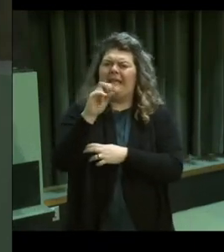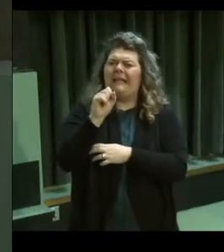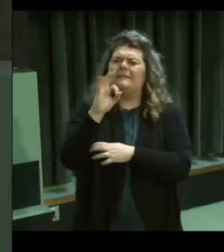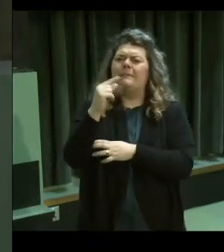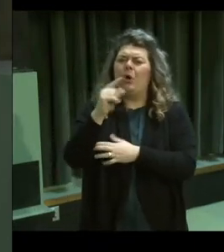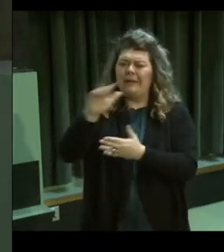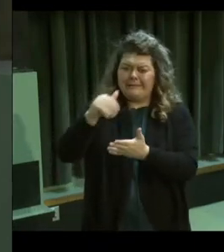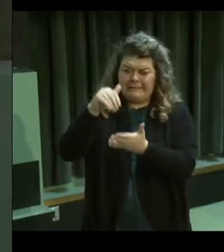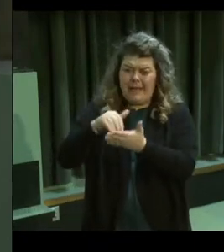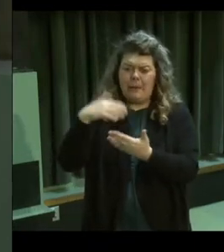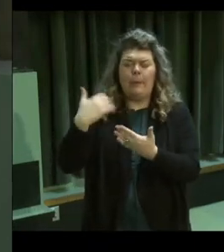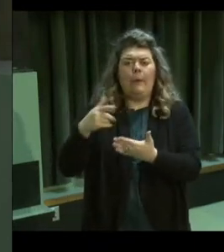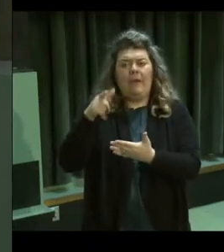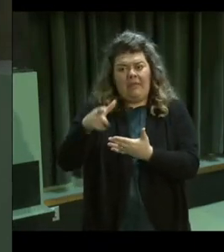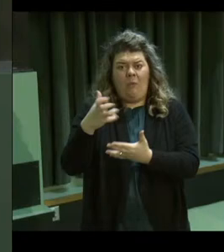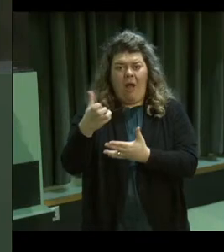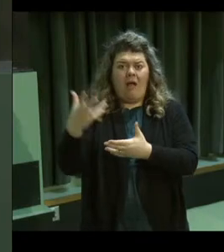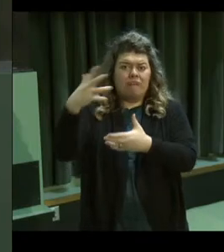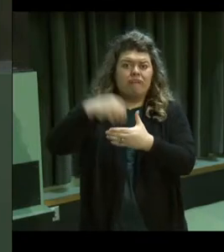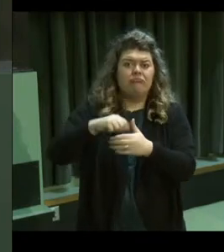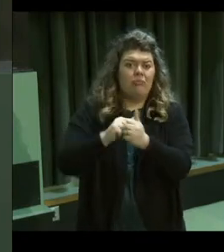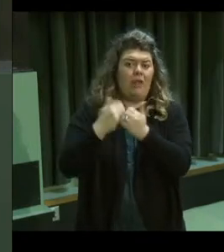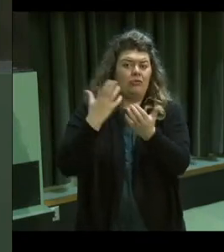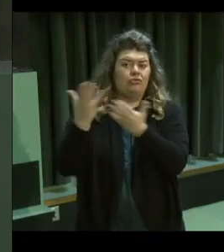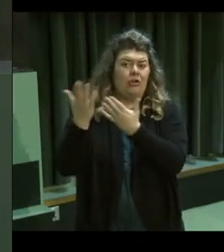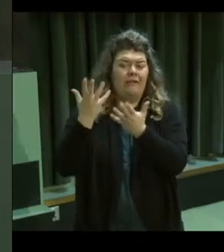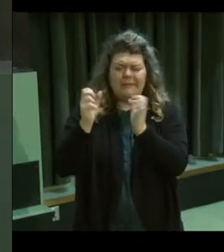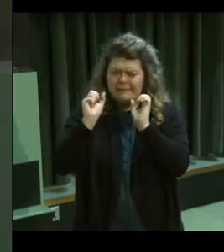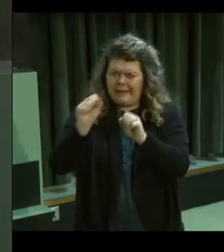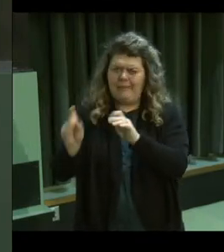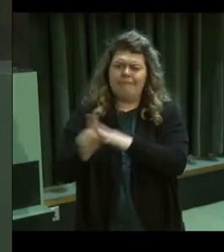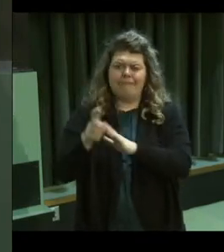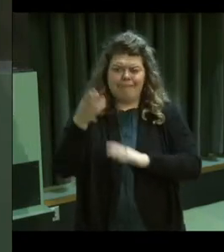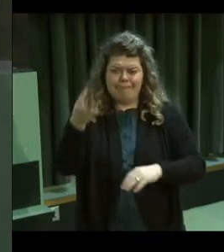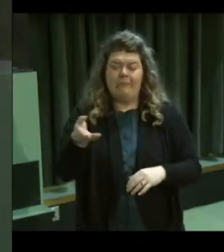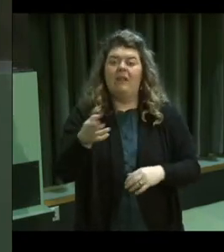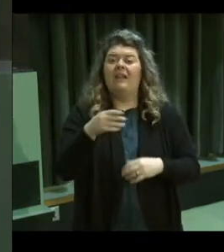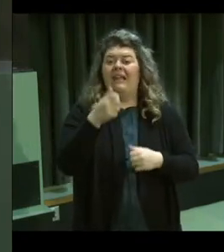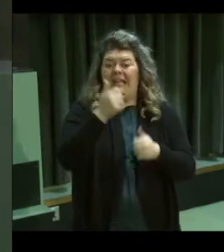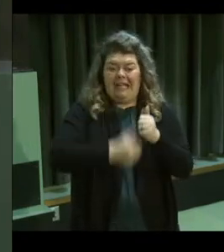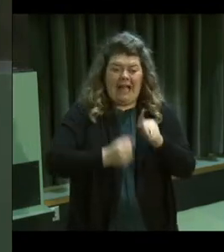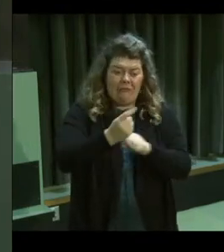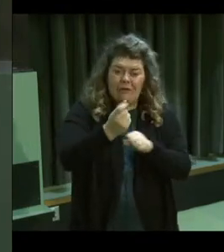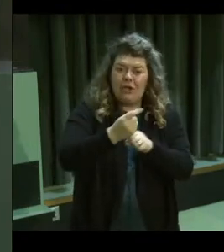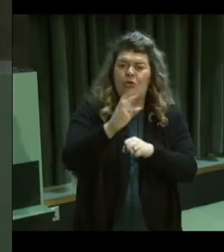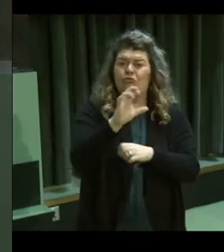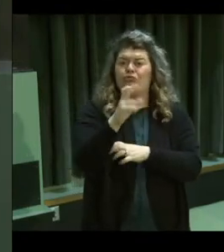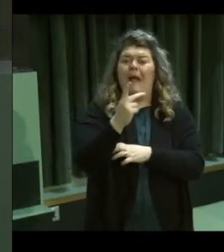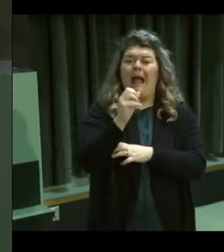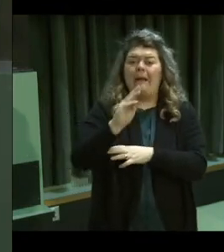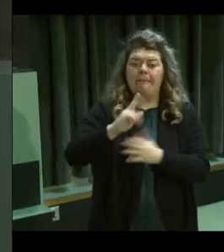Center for those who wish to engage in service opportunities